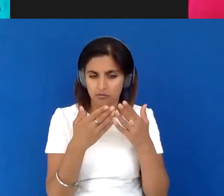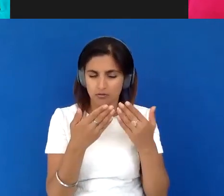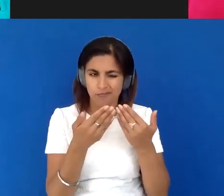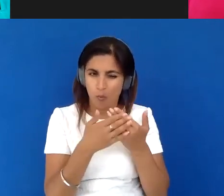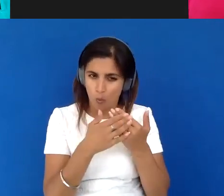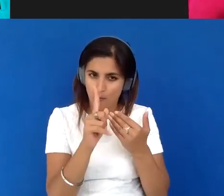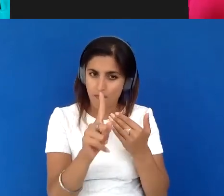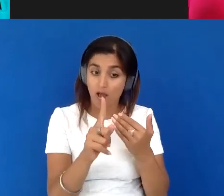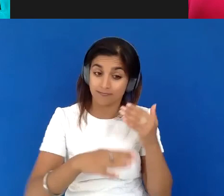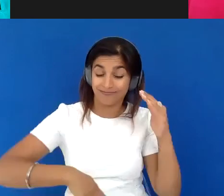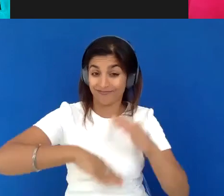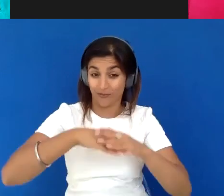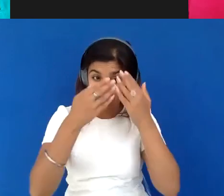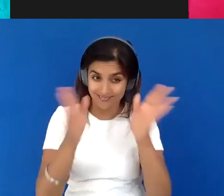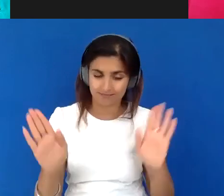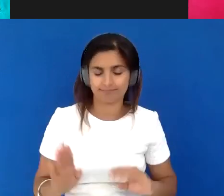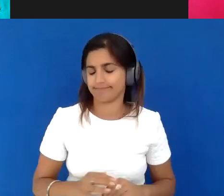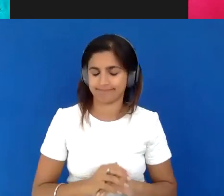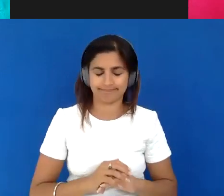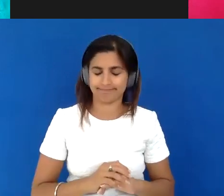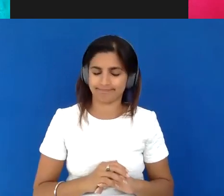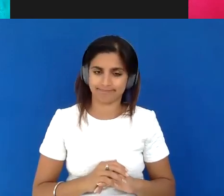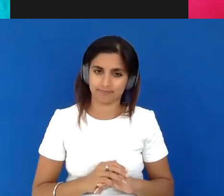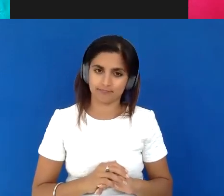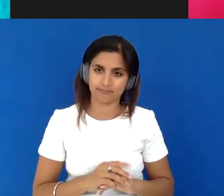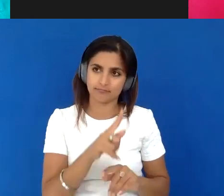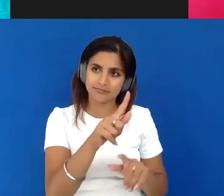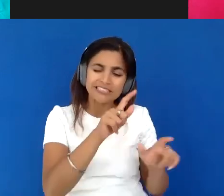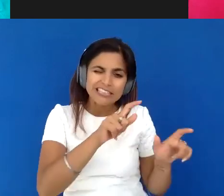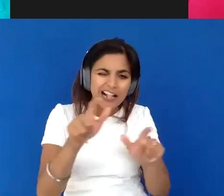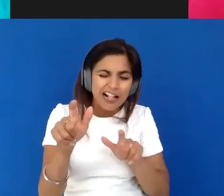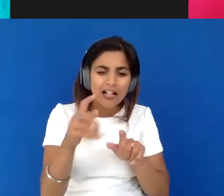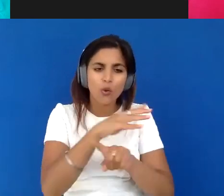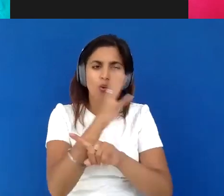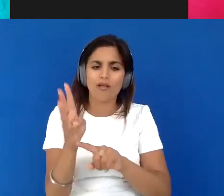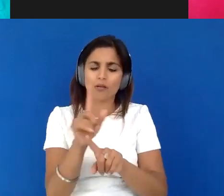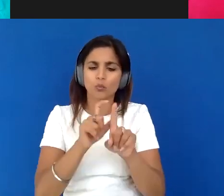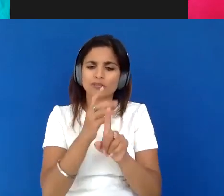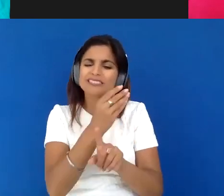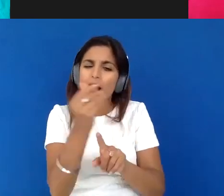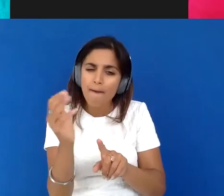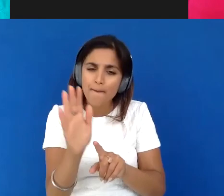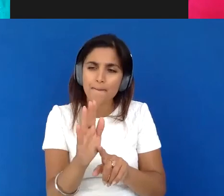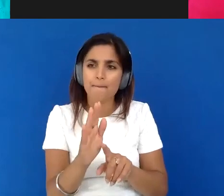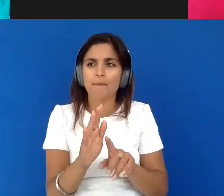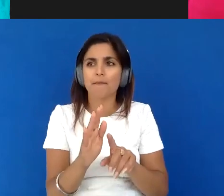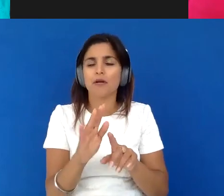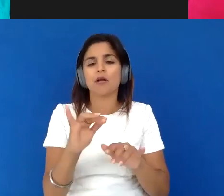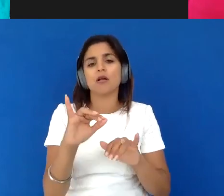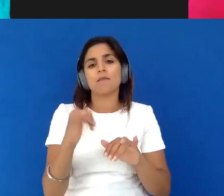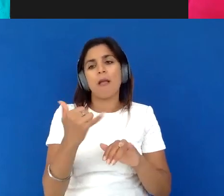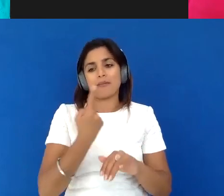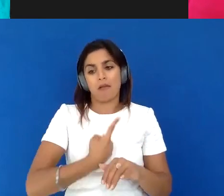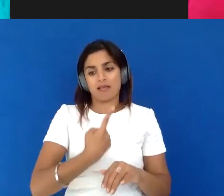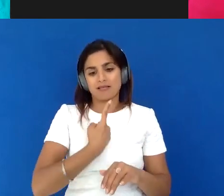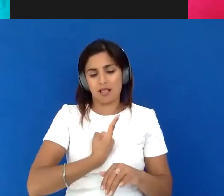different ways of being there has been, perhaps it's my own ideas about who